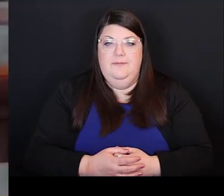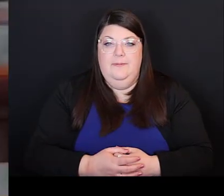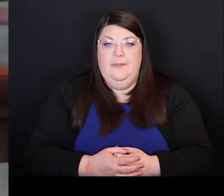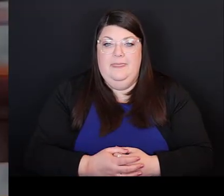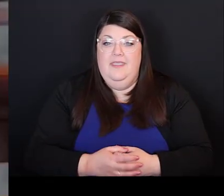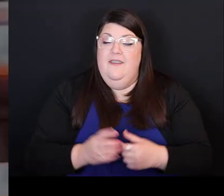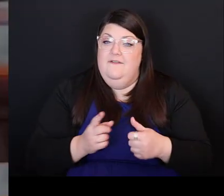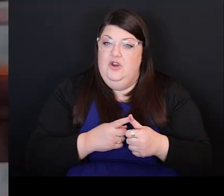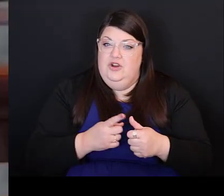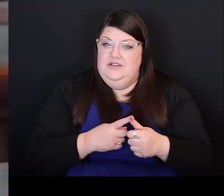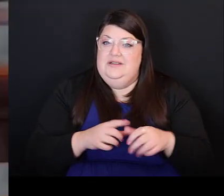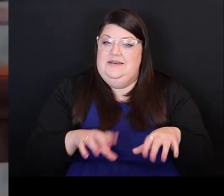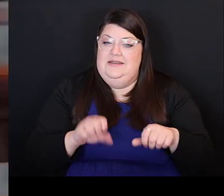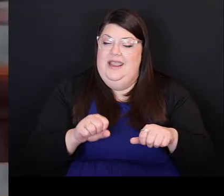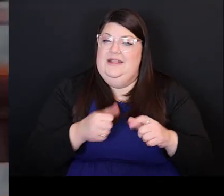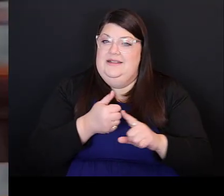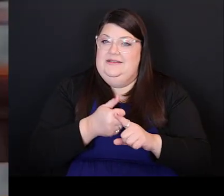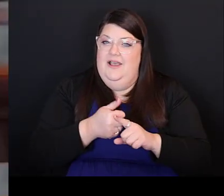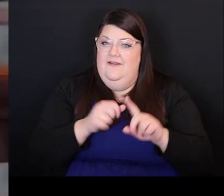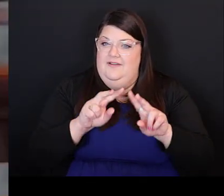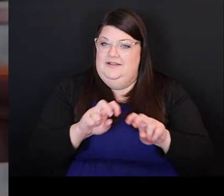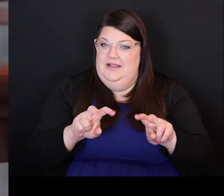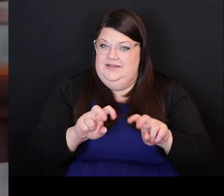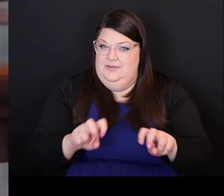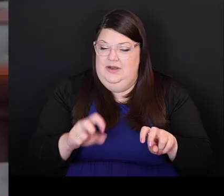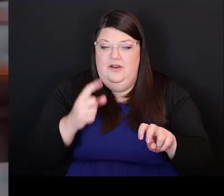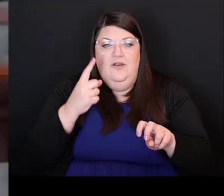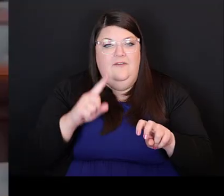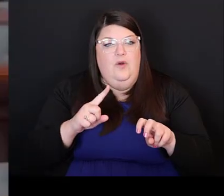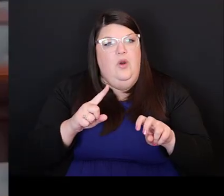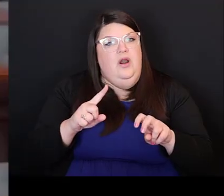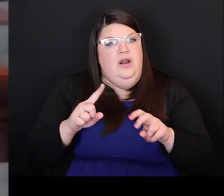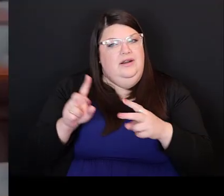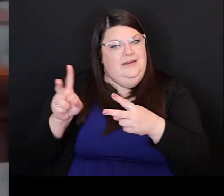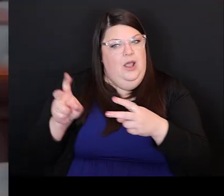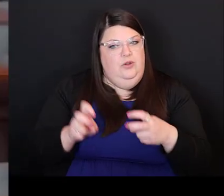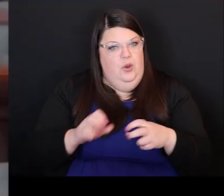One of the first steps is to take the self-assessment which is available on the website for download.